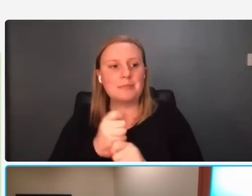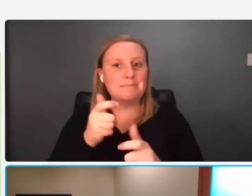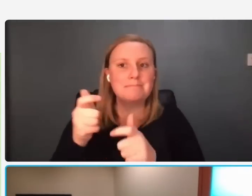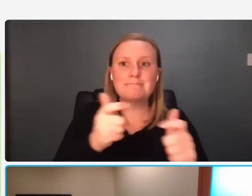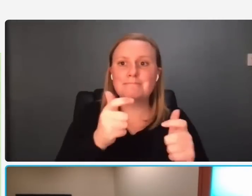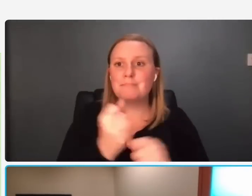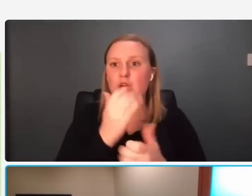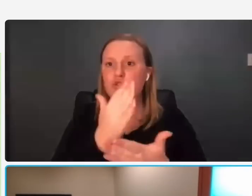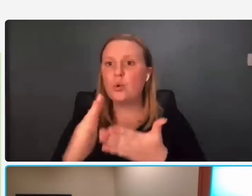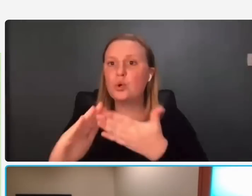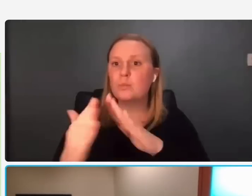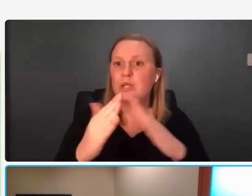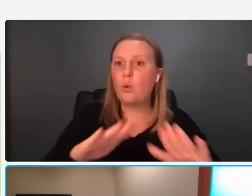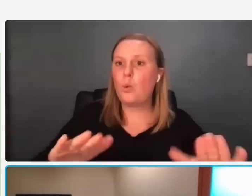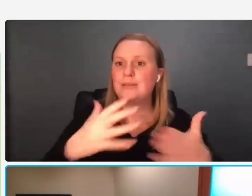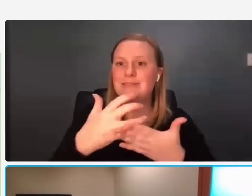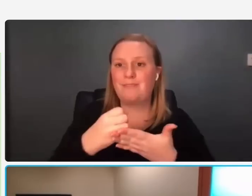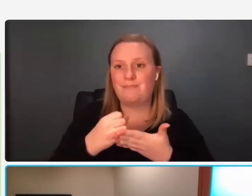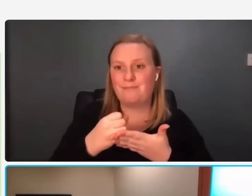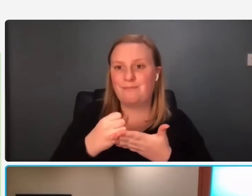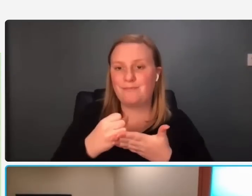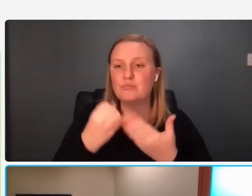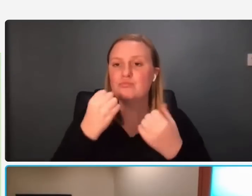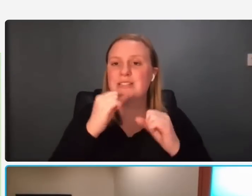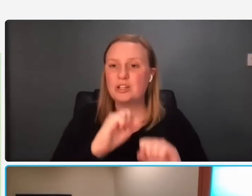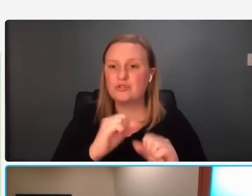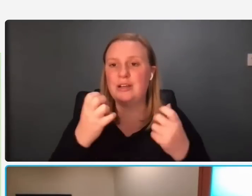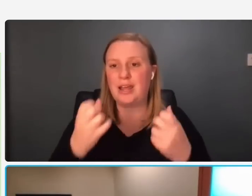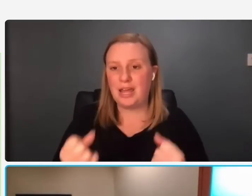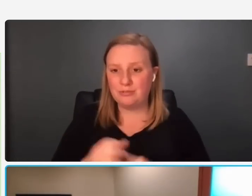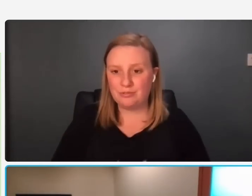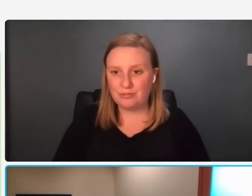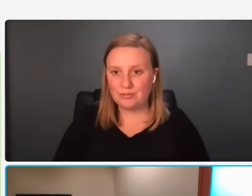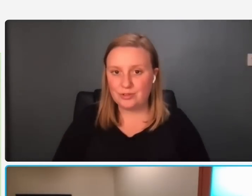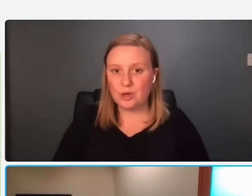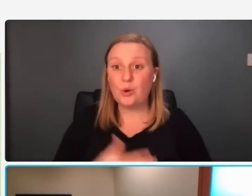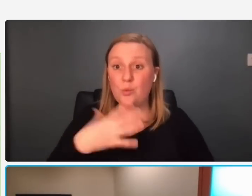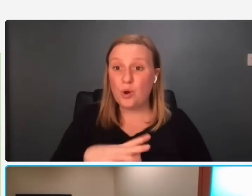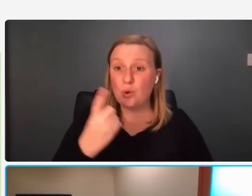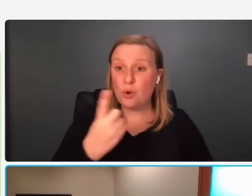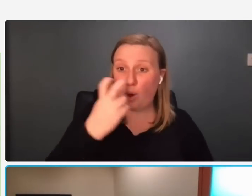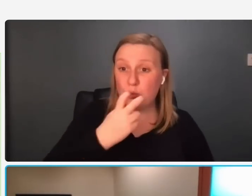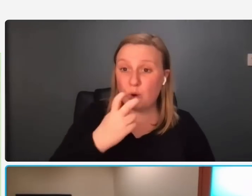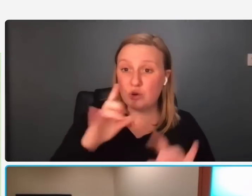context in aged care the ultimate aim of regulation is to protect older Australians from harm.